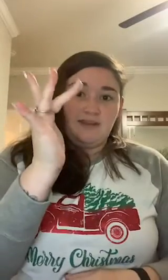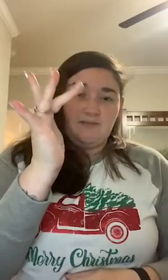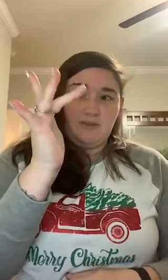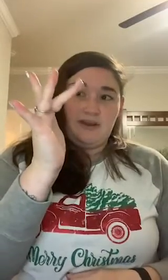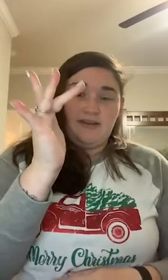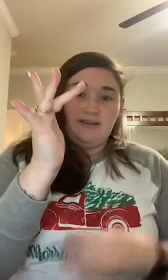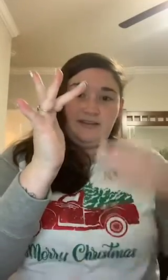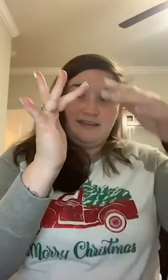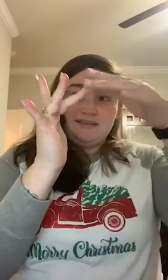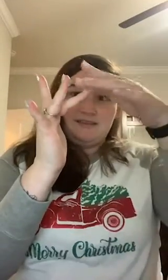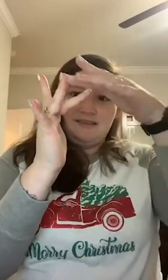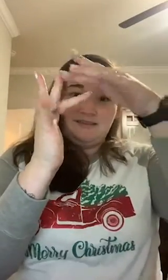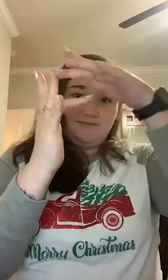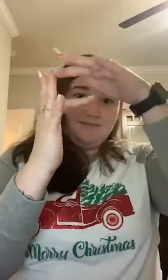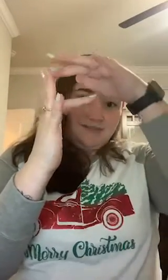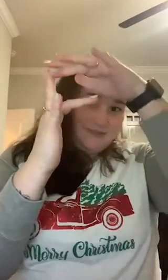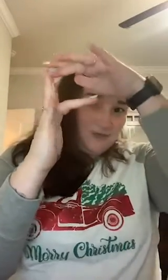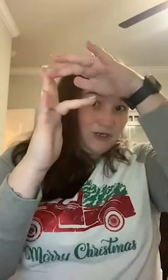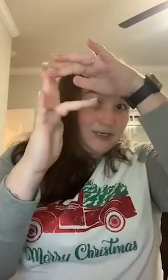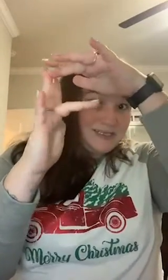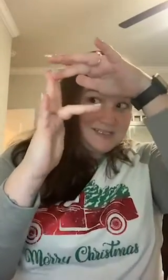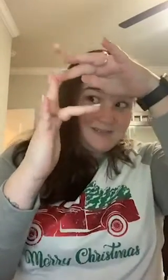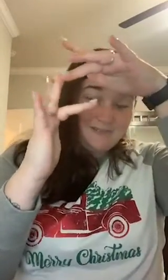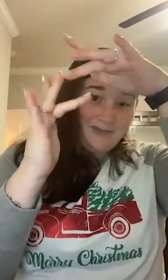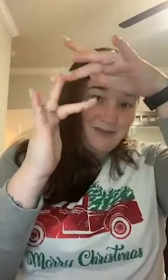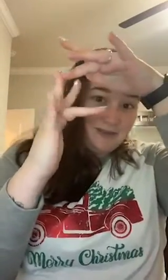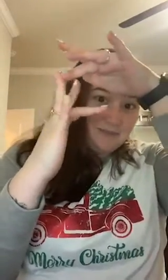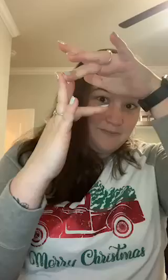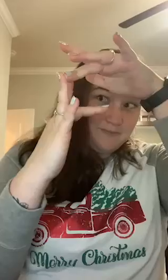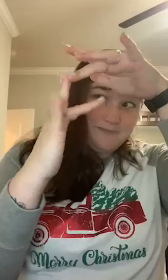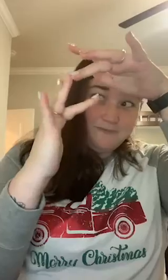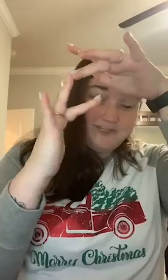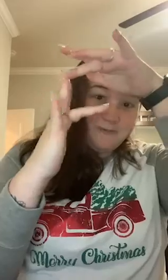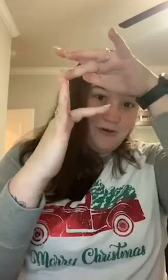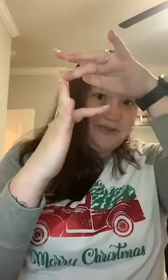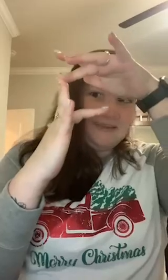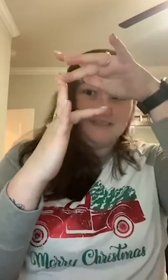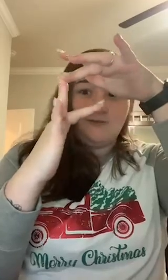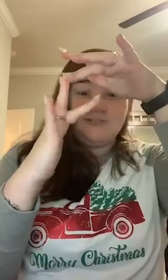put it out like this. this finger is... my finger was broken in school so that's